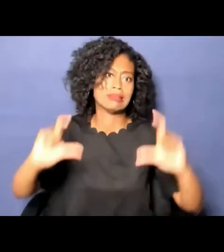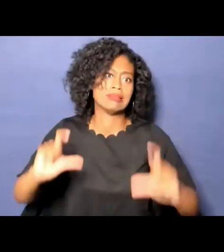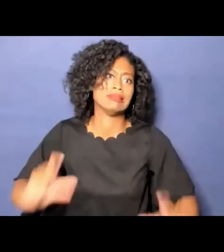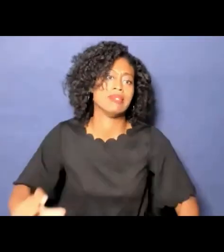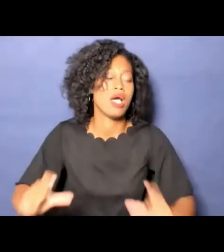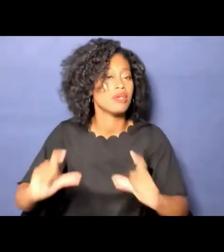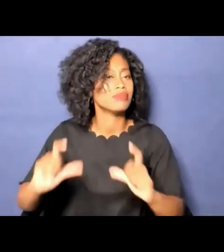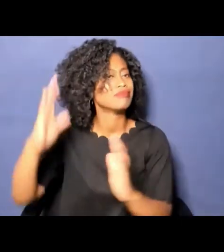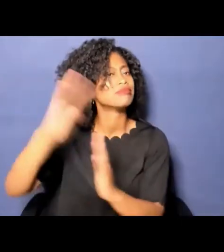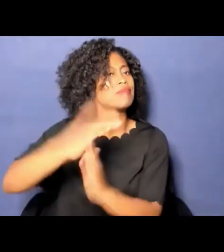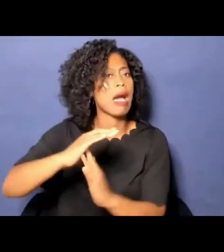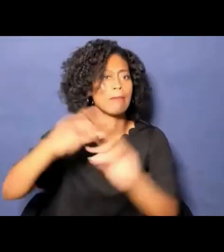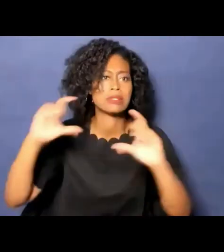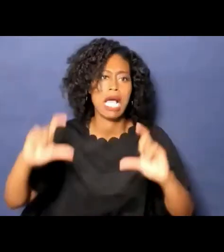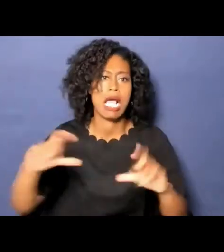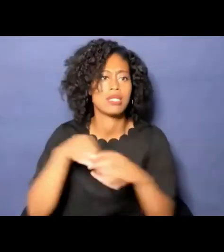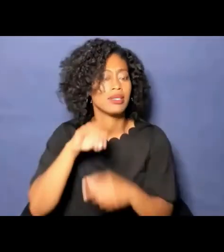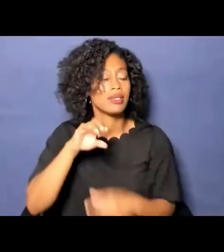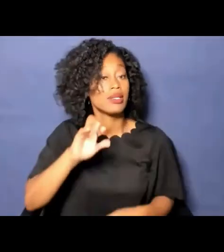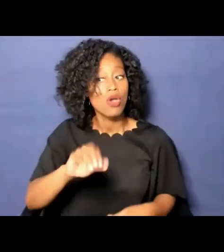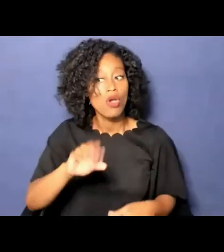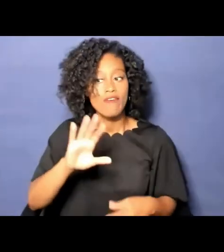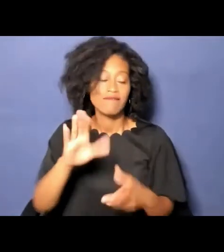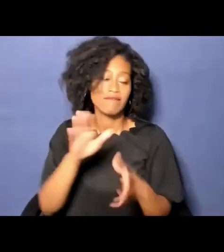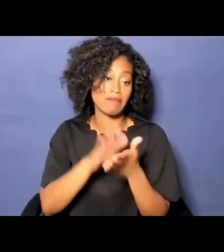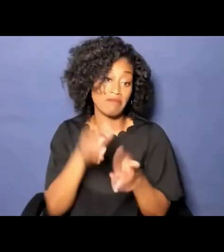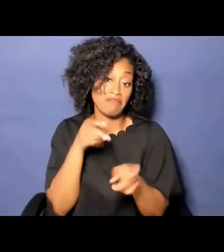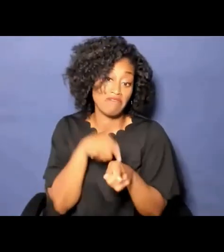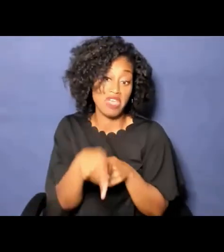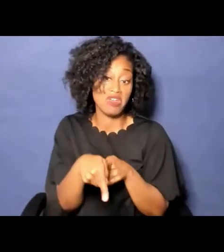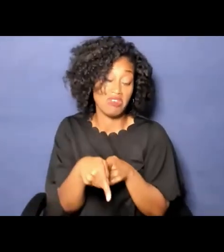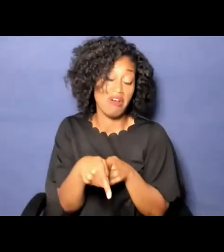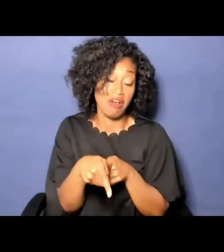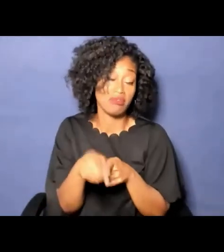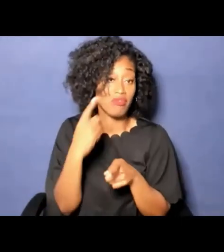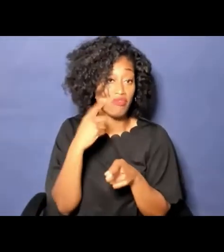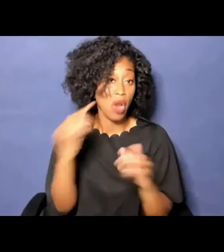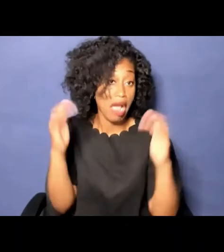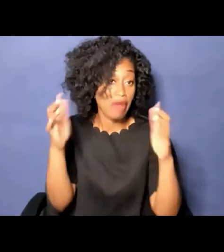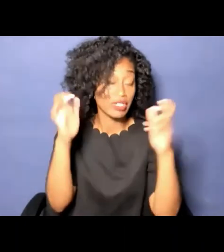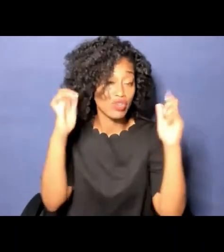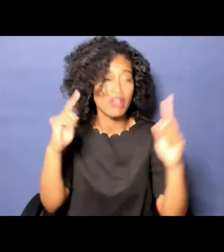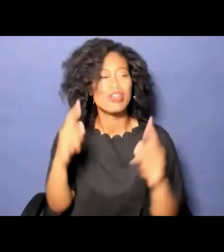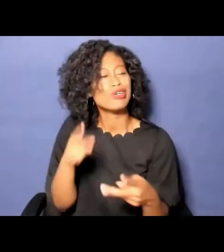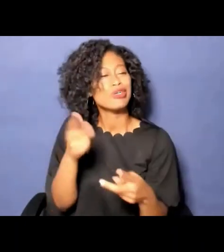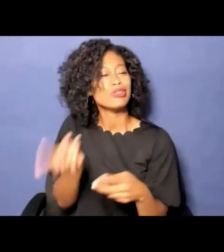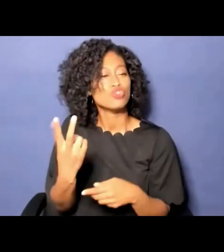in the field of higher education and a few of her titles 1 Latino book awards,